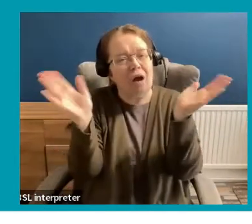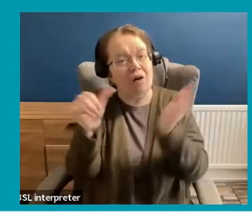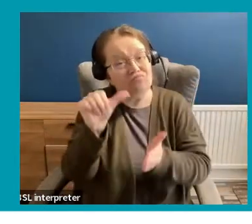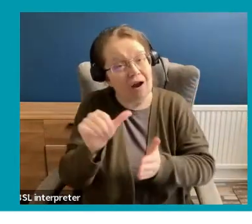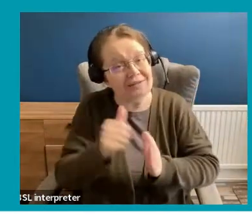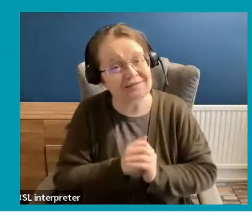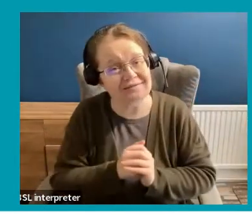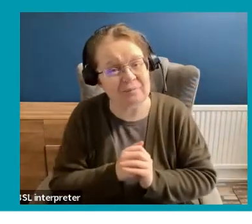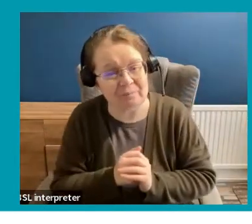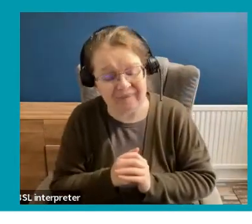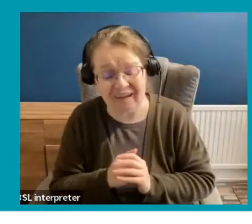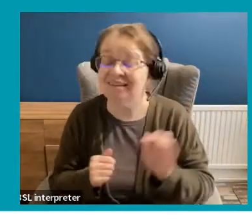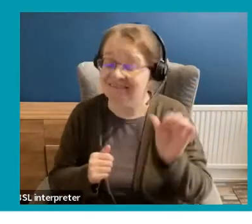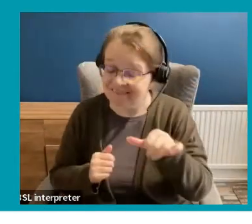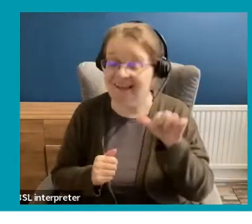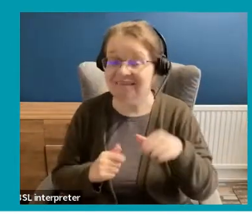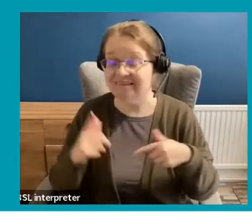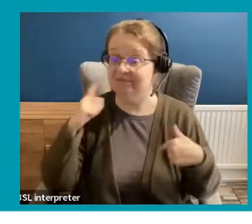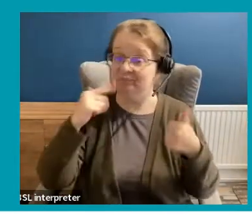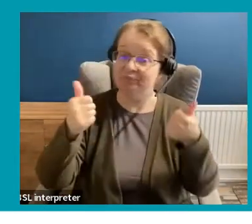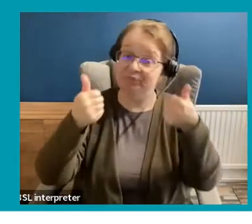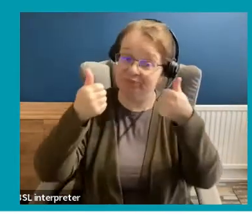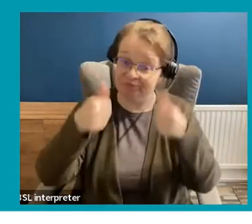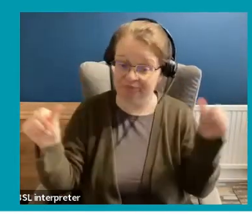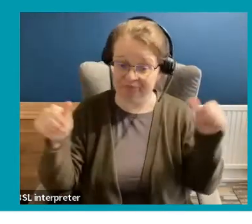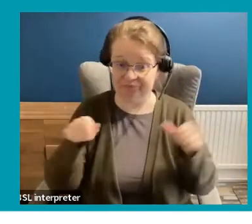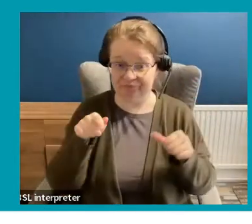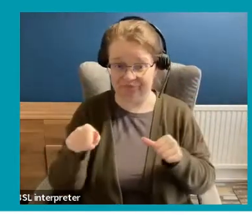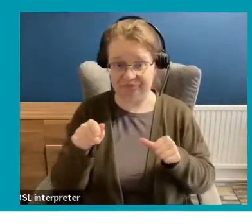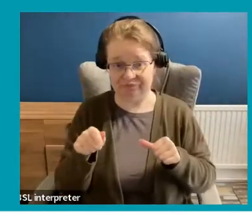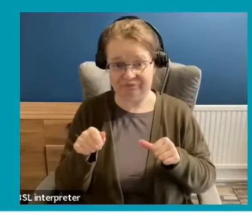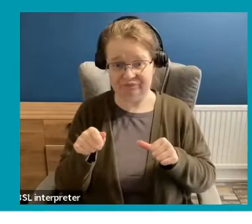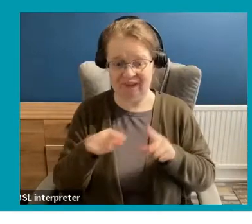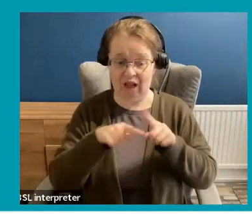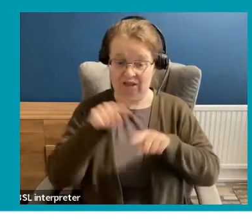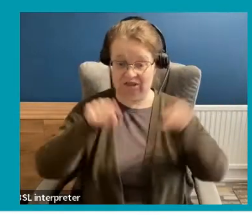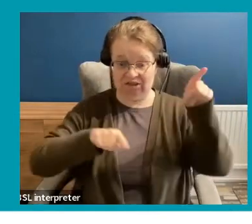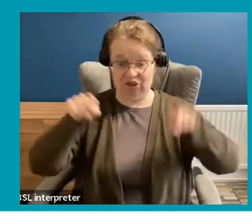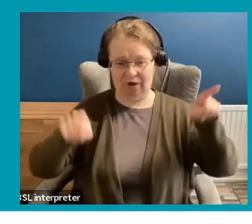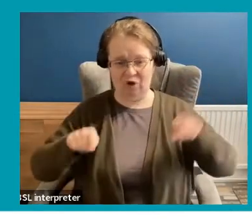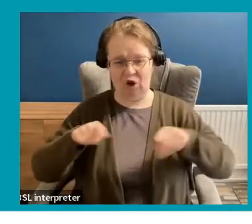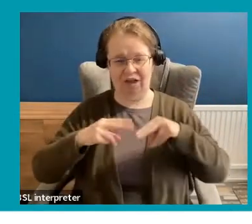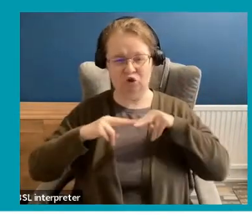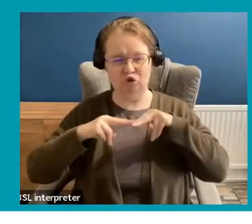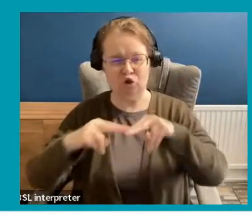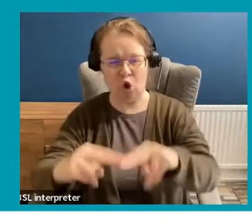So once we get started on the diversity journey in technology and we